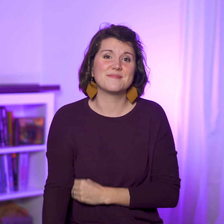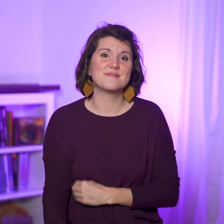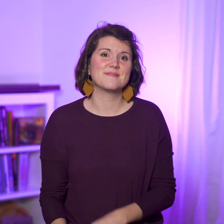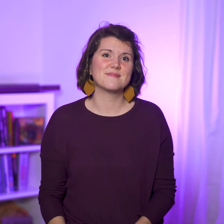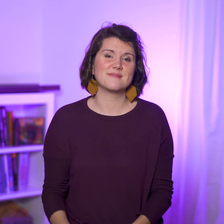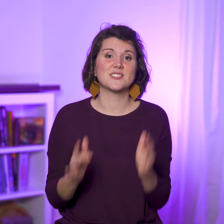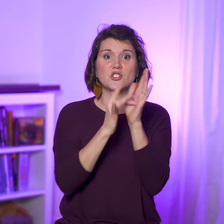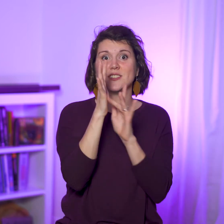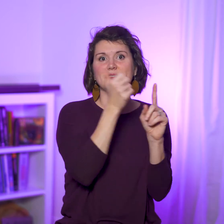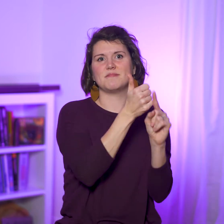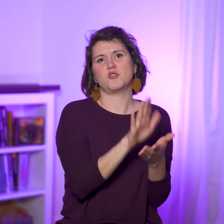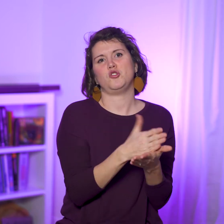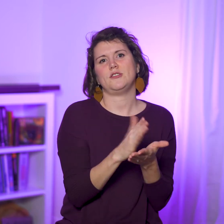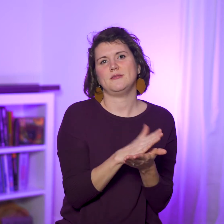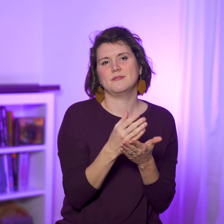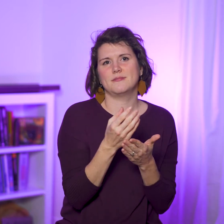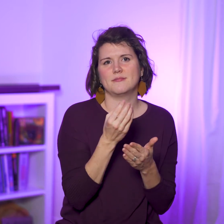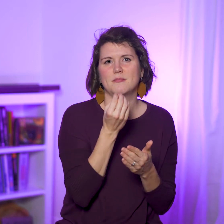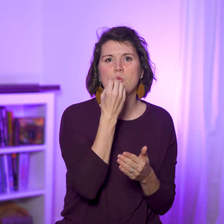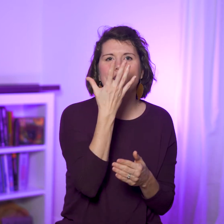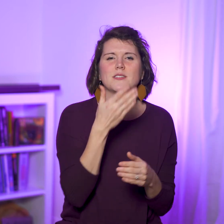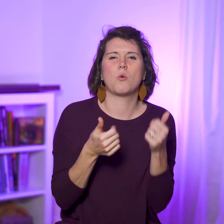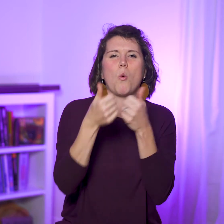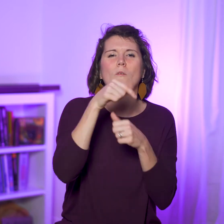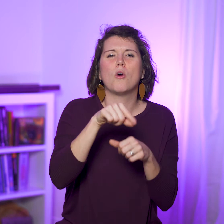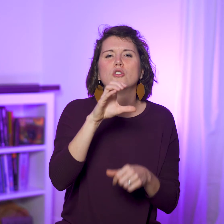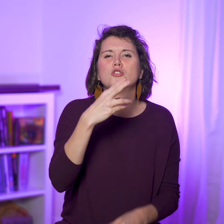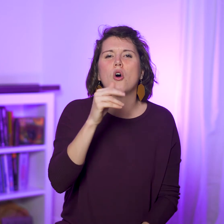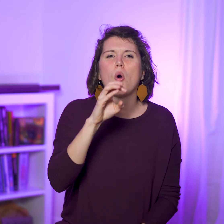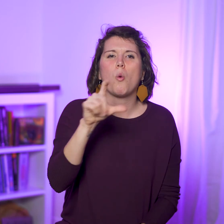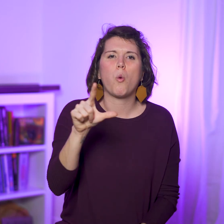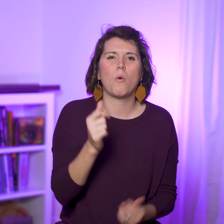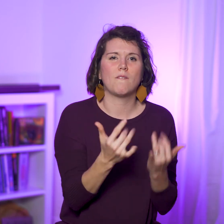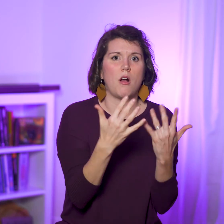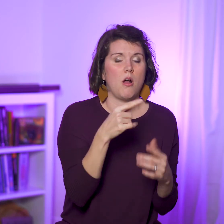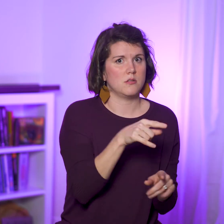Jesus cooks them breakfast over a charcoal fire,